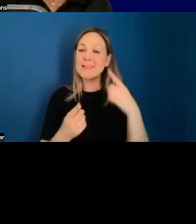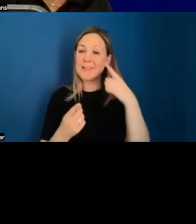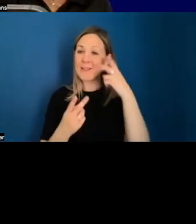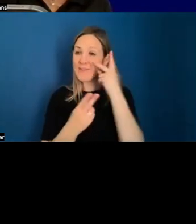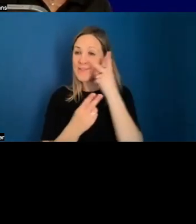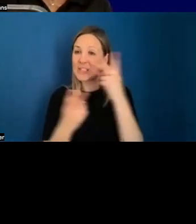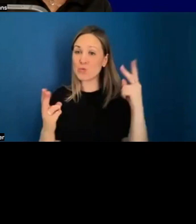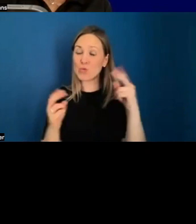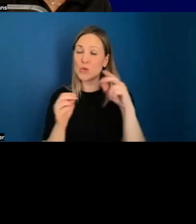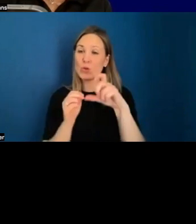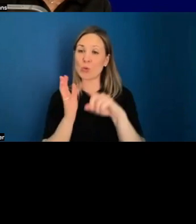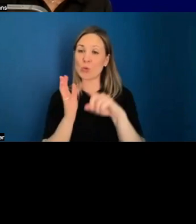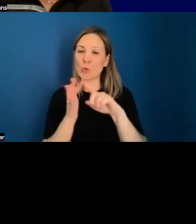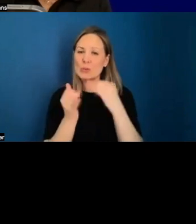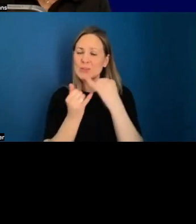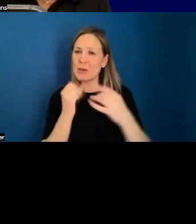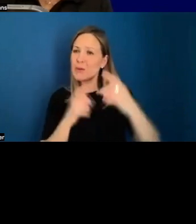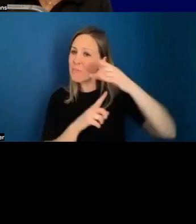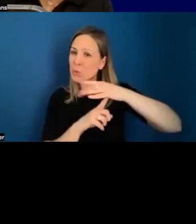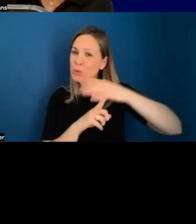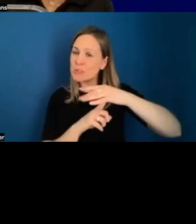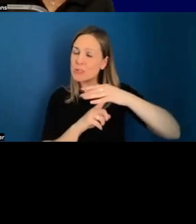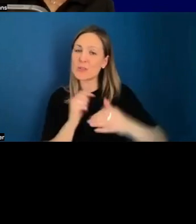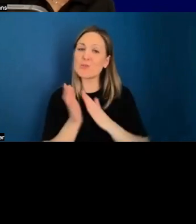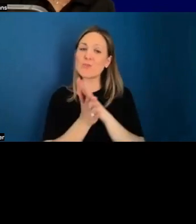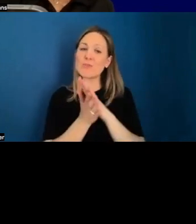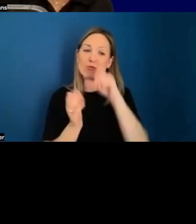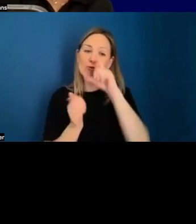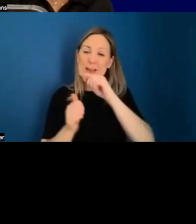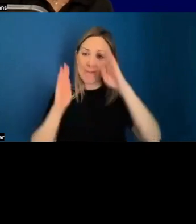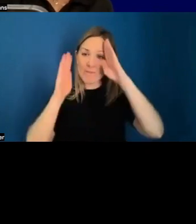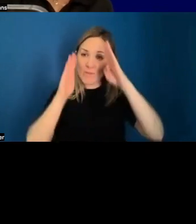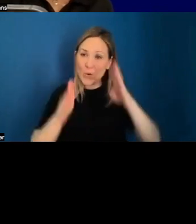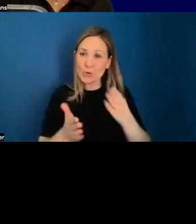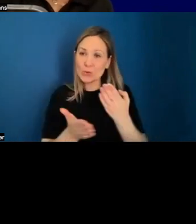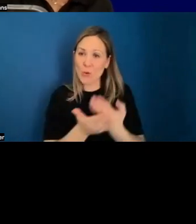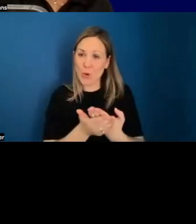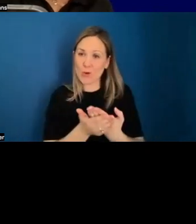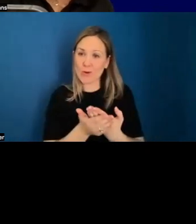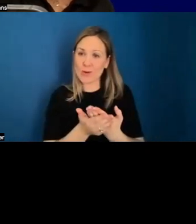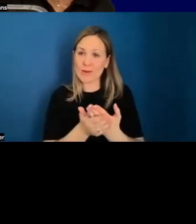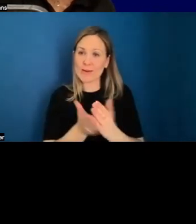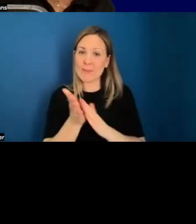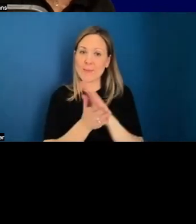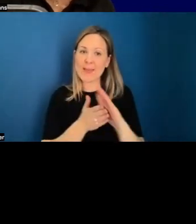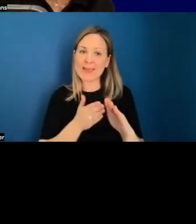important to them so they had something to focus on. Therefore, using the mindfulness strategy